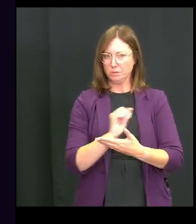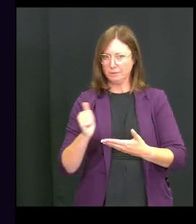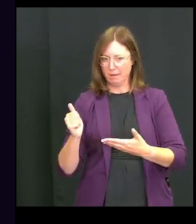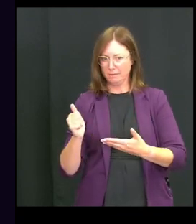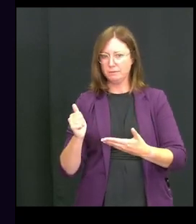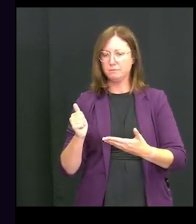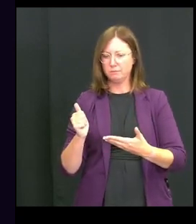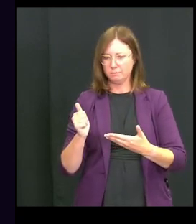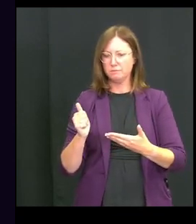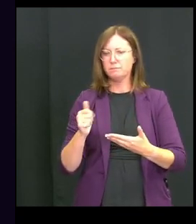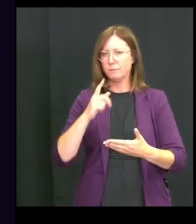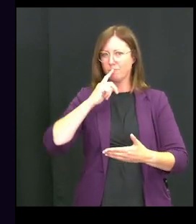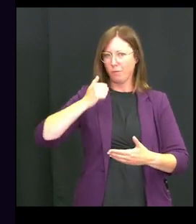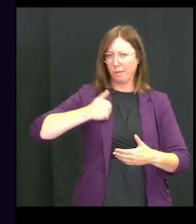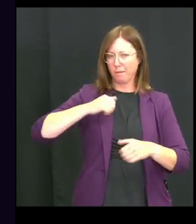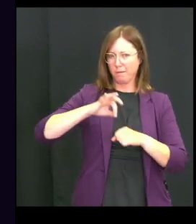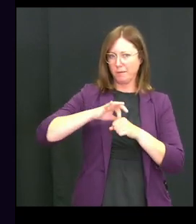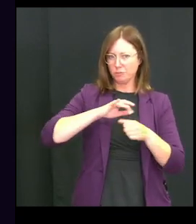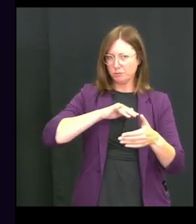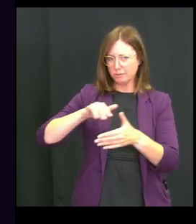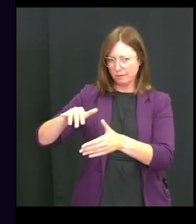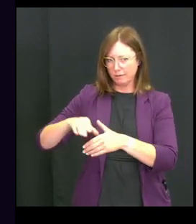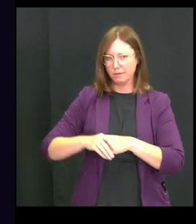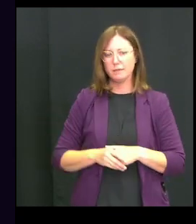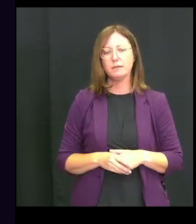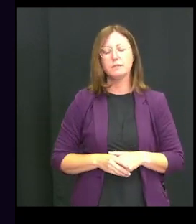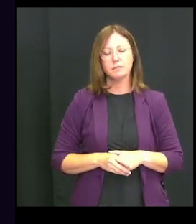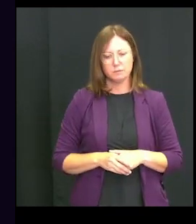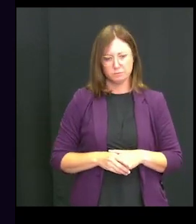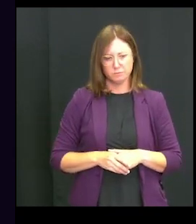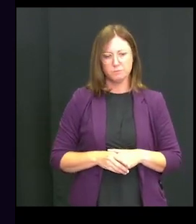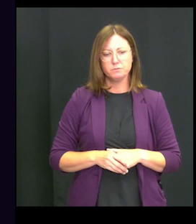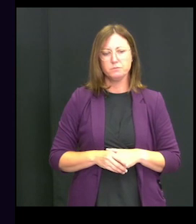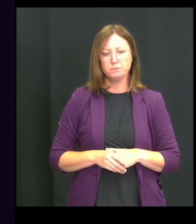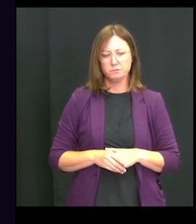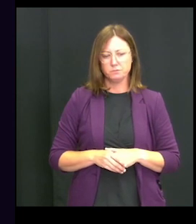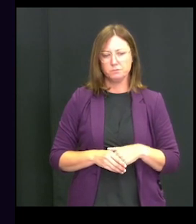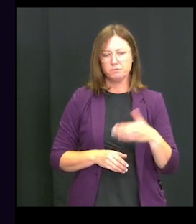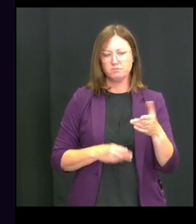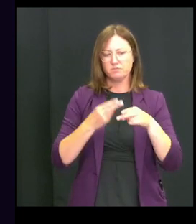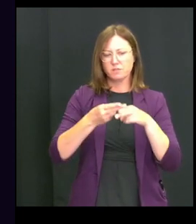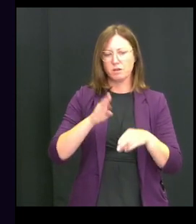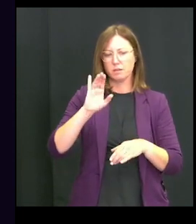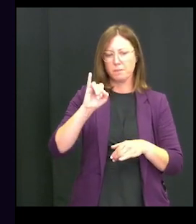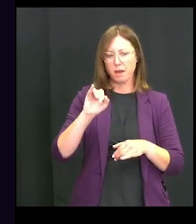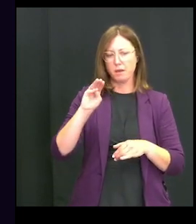from the Canadian Election Study. Here I calculate something called a bimodality co-efficient.